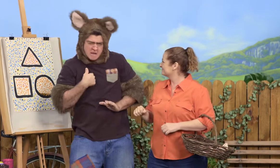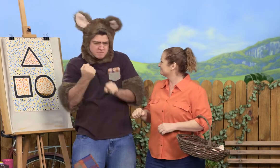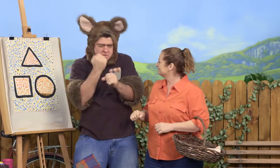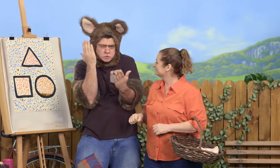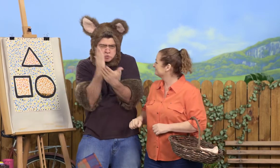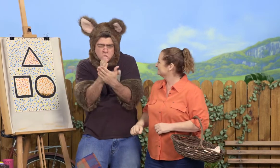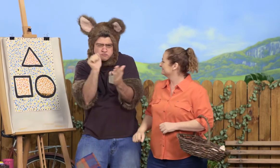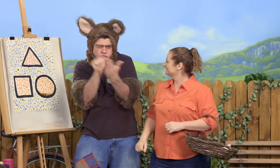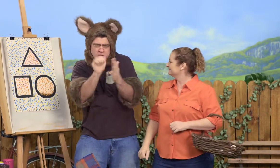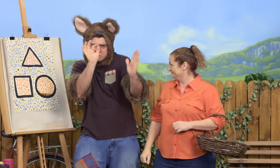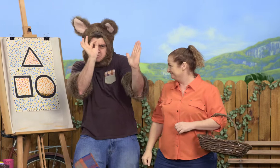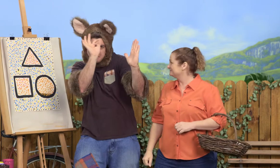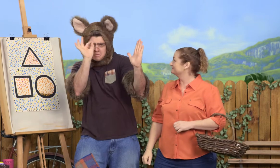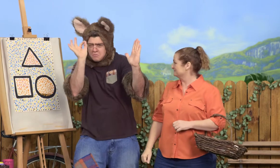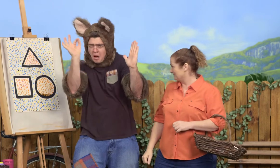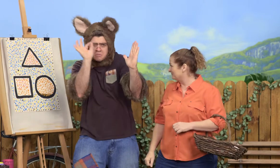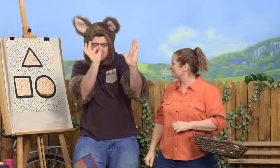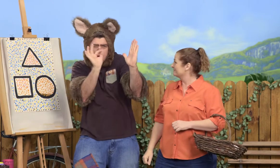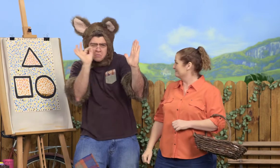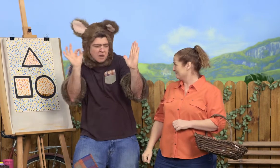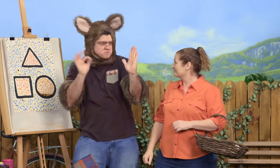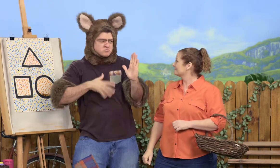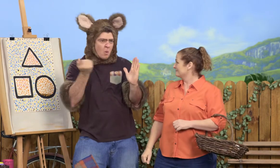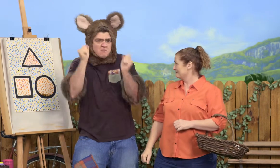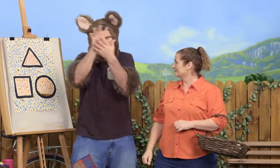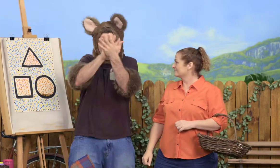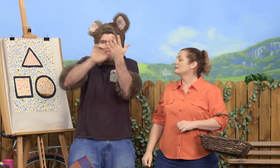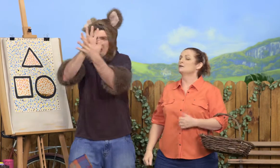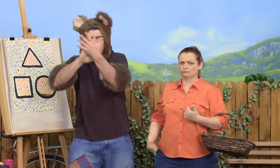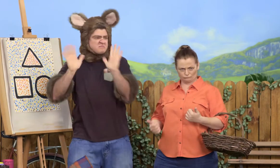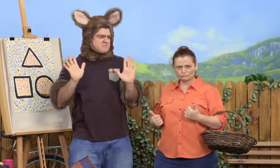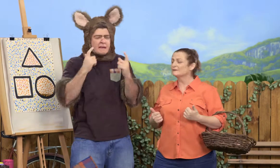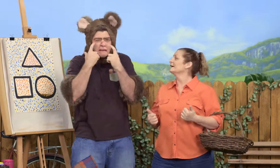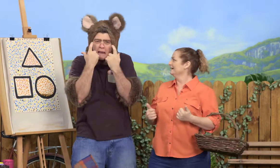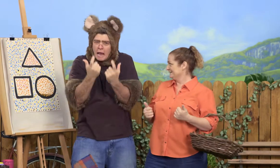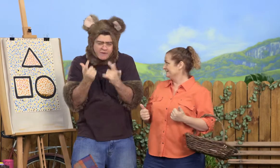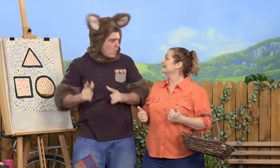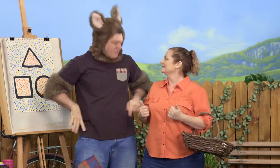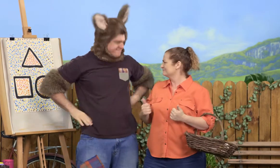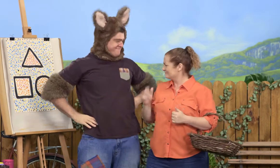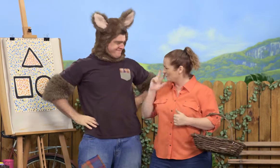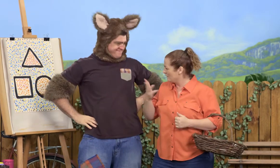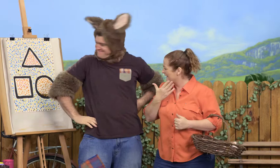I had to make sure that I was putting the dots in the right place. I didn't want them to become splotches, so I was being very careful.